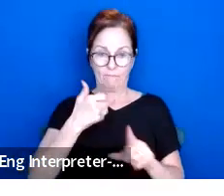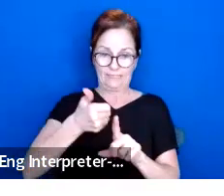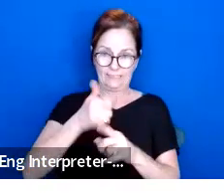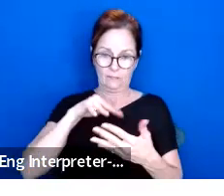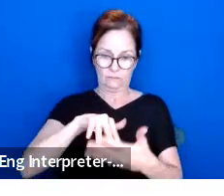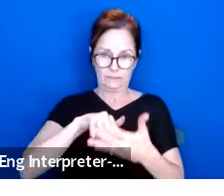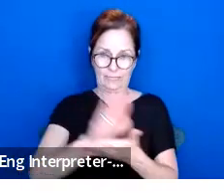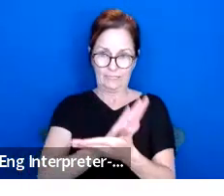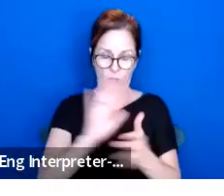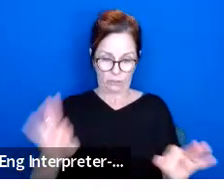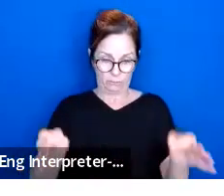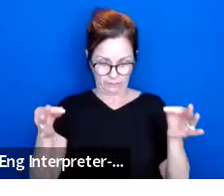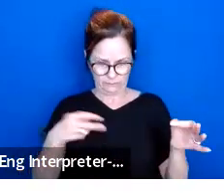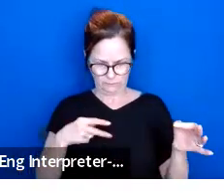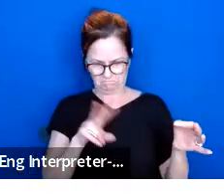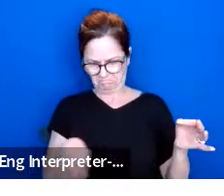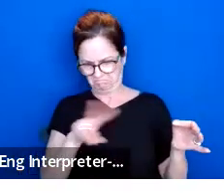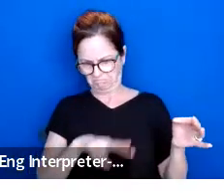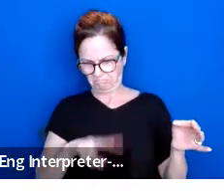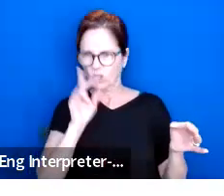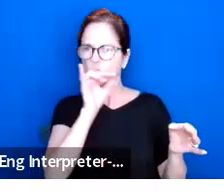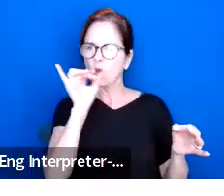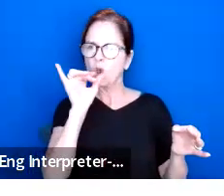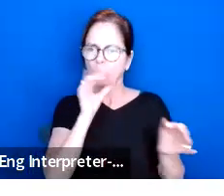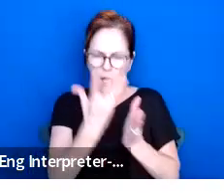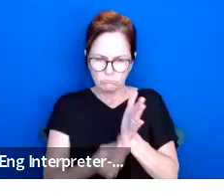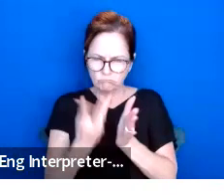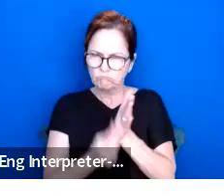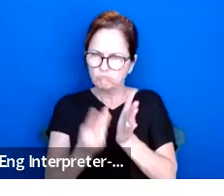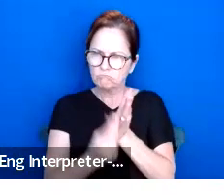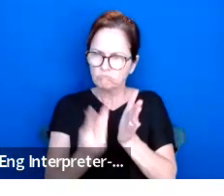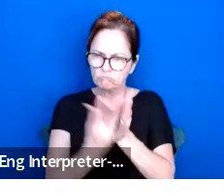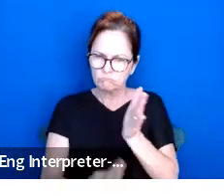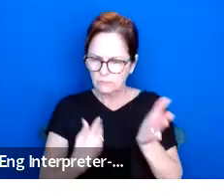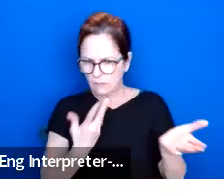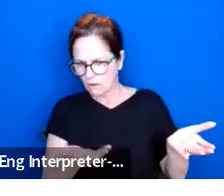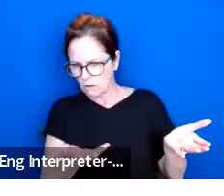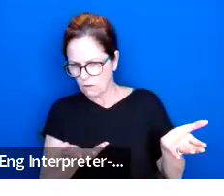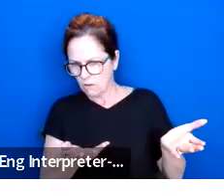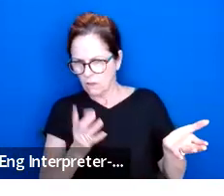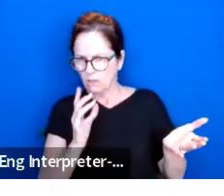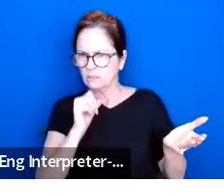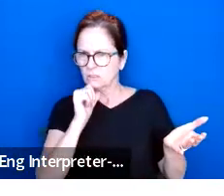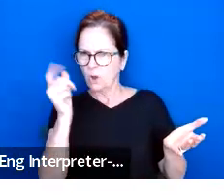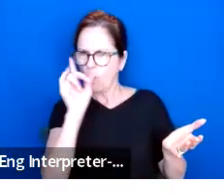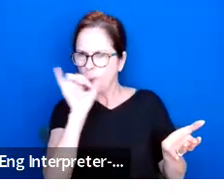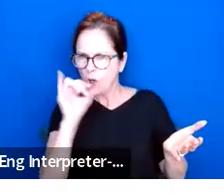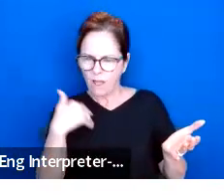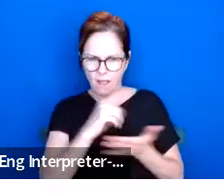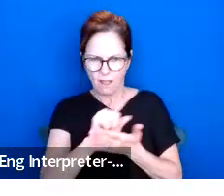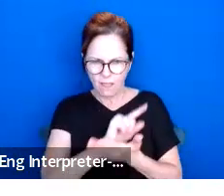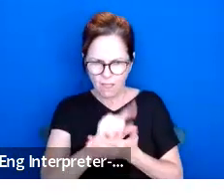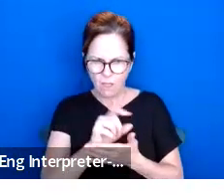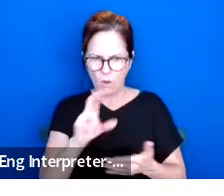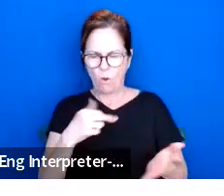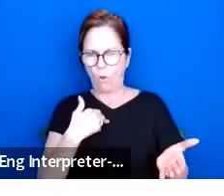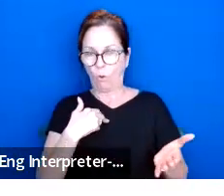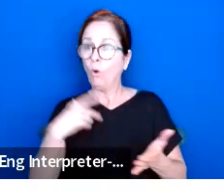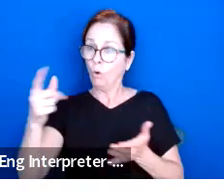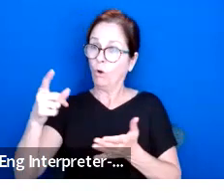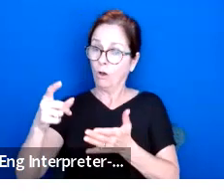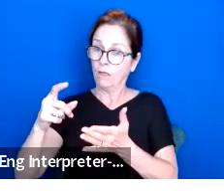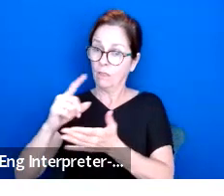That doesn't seem to reflect you know those kind of hours or is significantly lower than than the ours that you just mentioned.